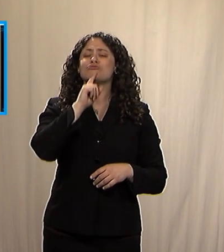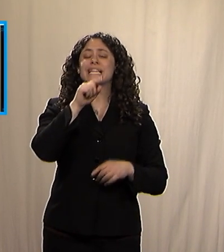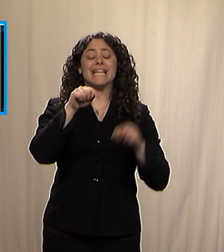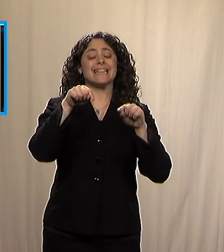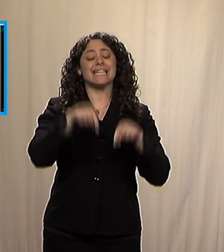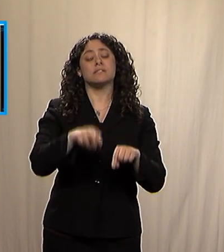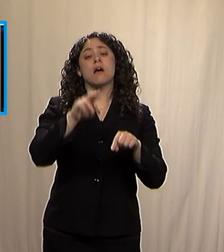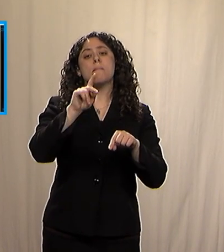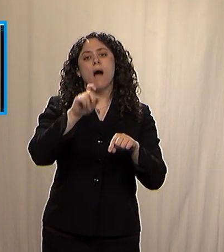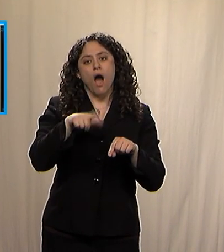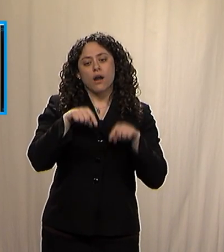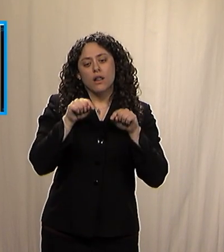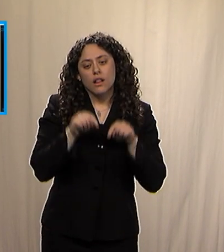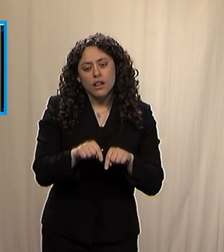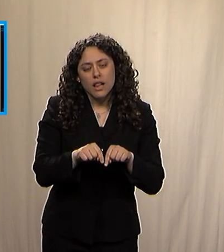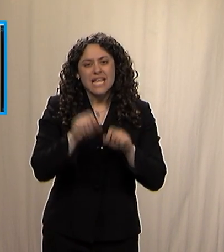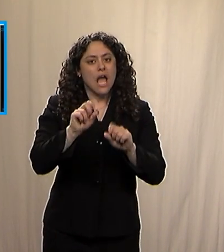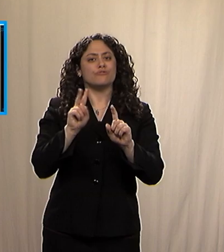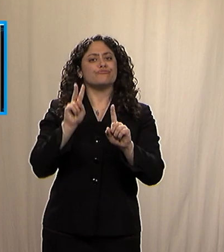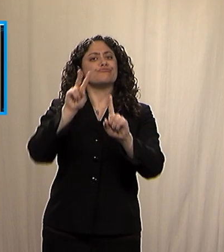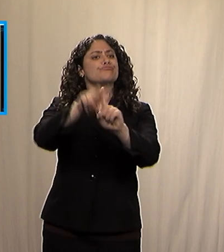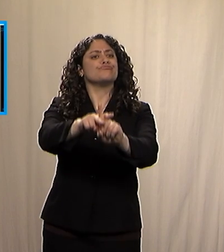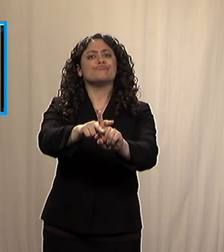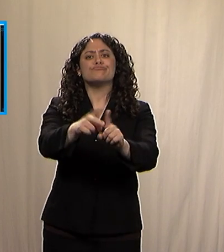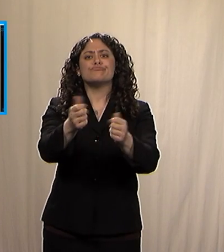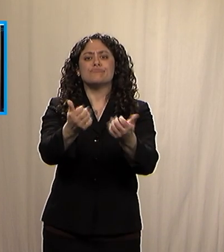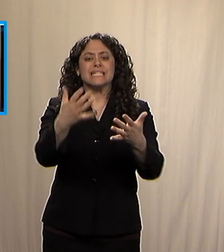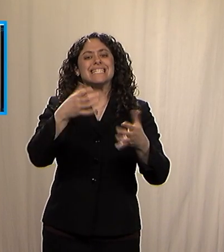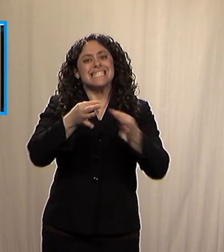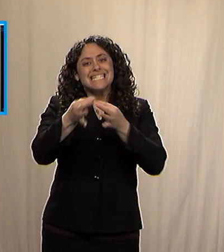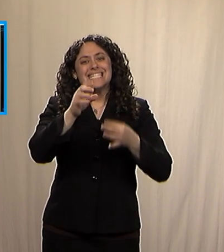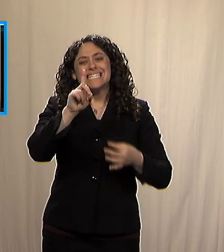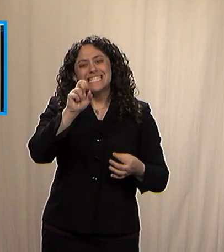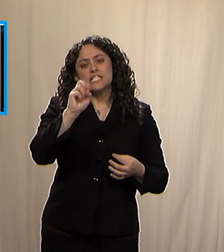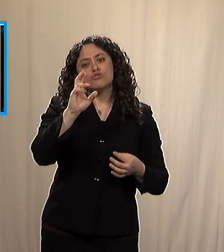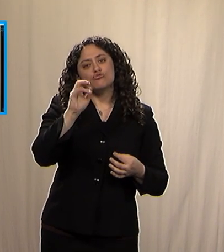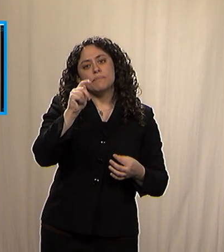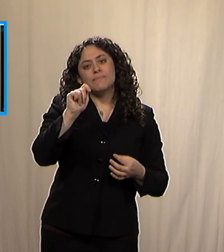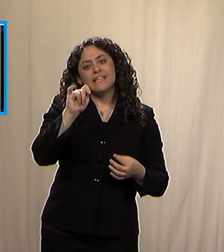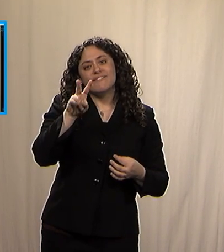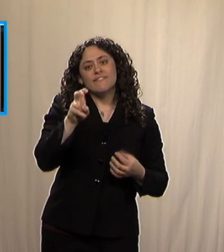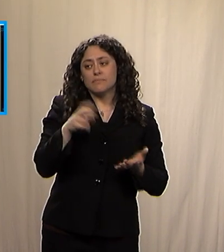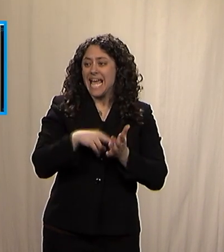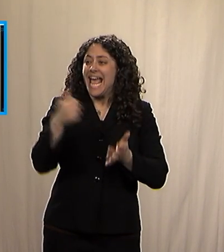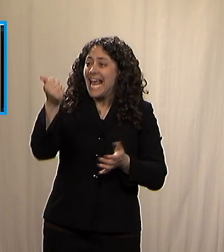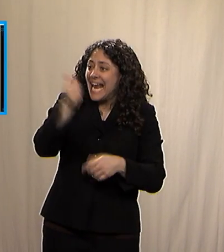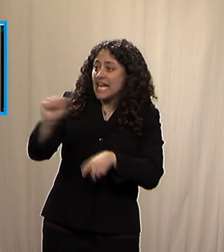You can model a situation using these three axes.